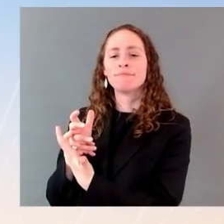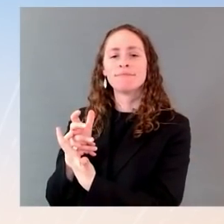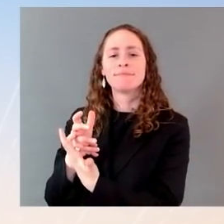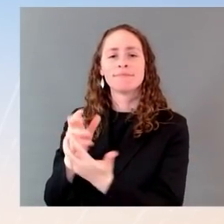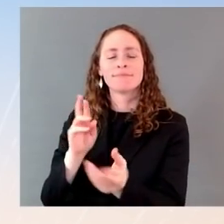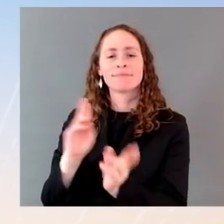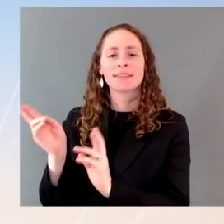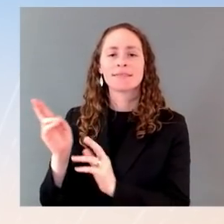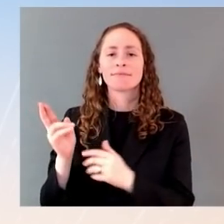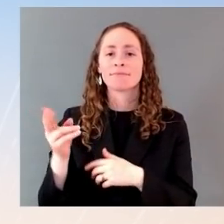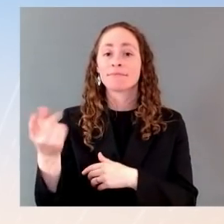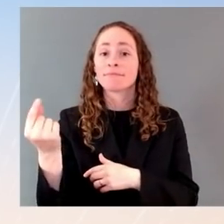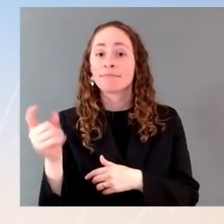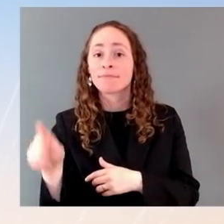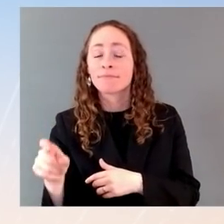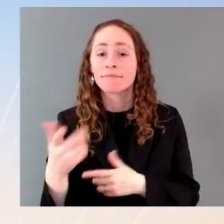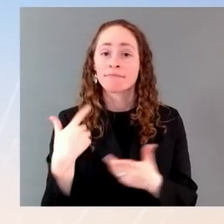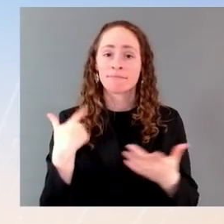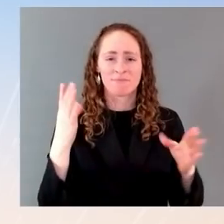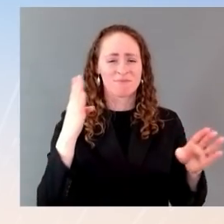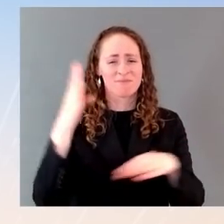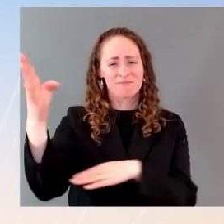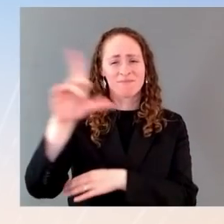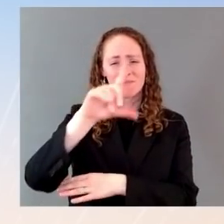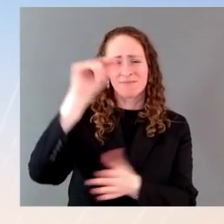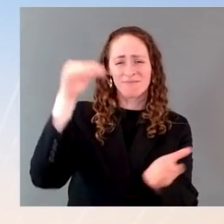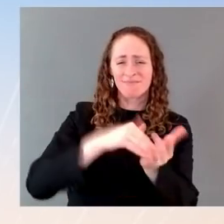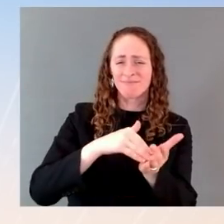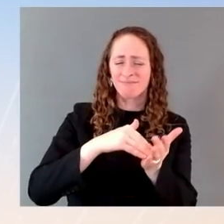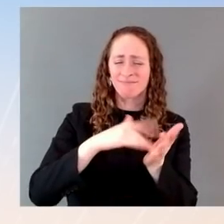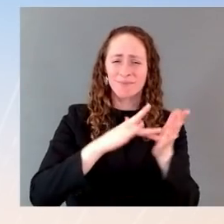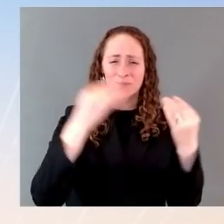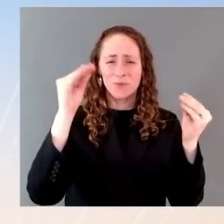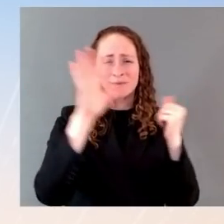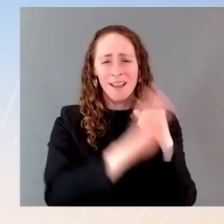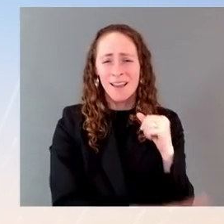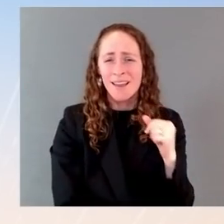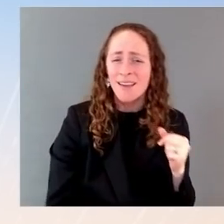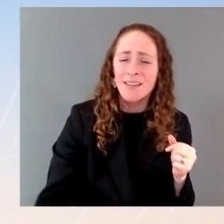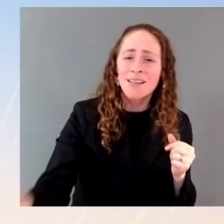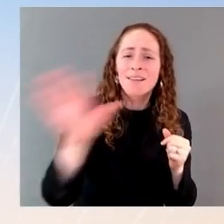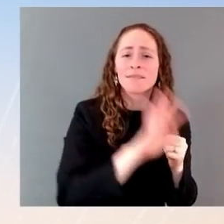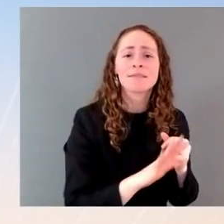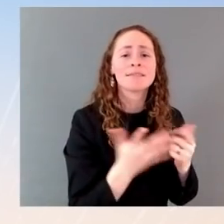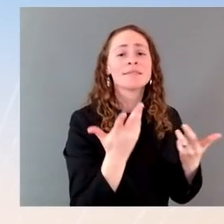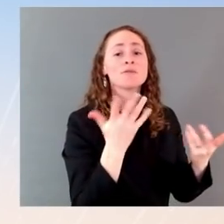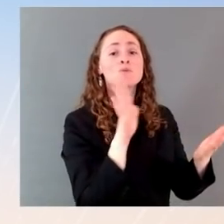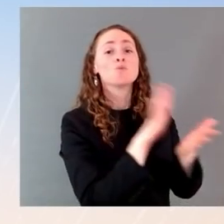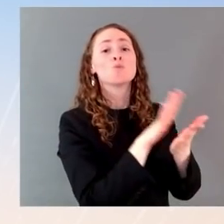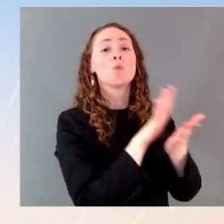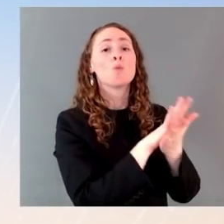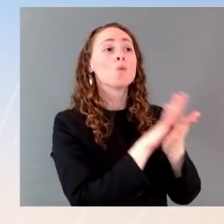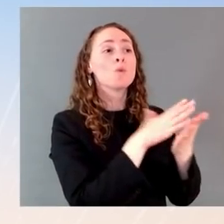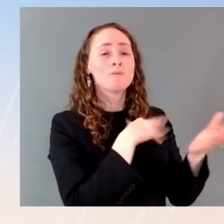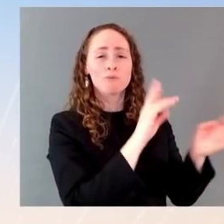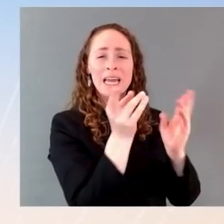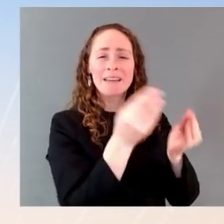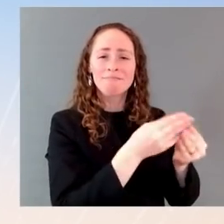by working with schools and workplaces to make testing available, and also to have -- providing the option for people to get free tests in their homes.